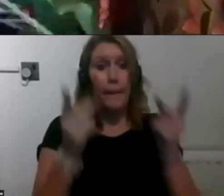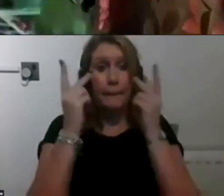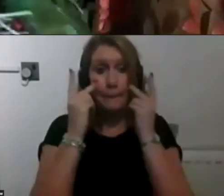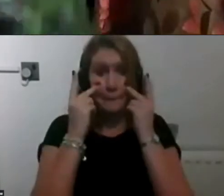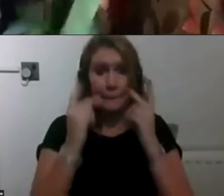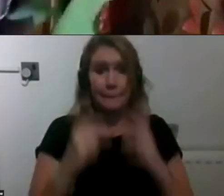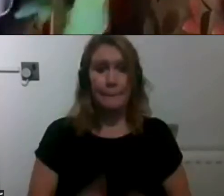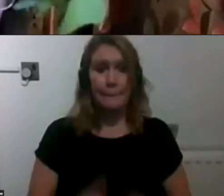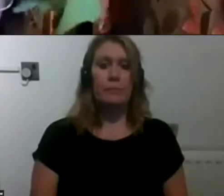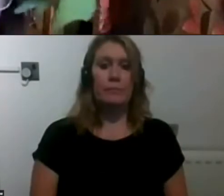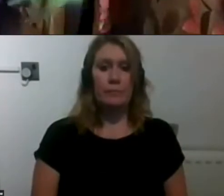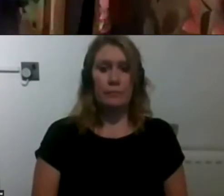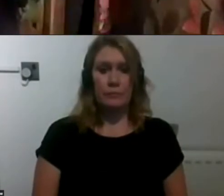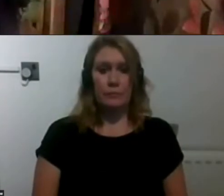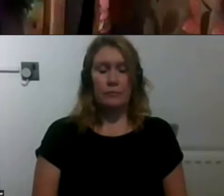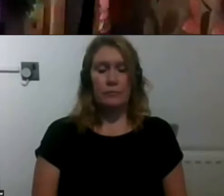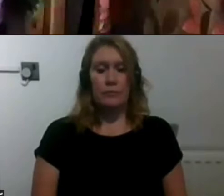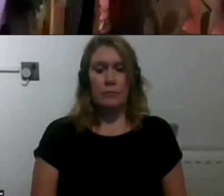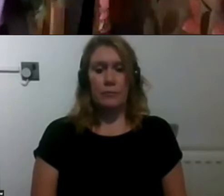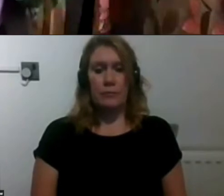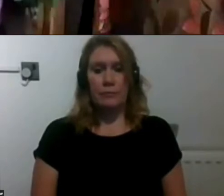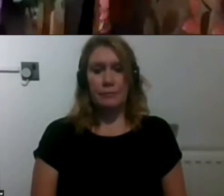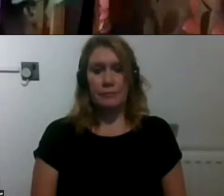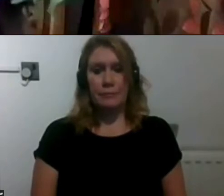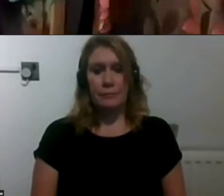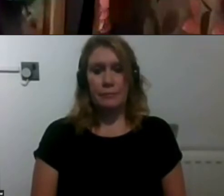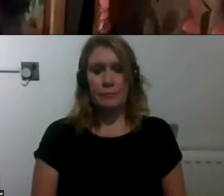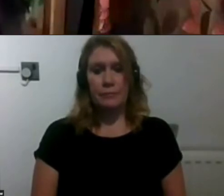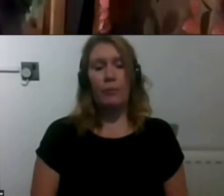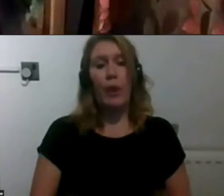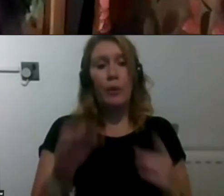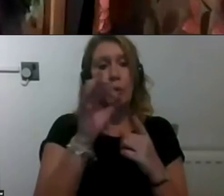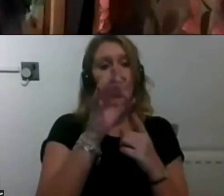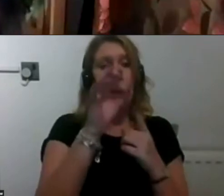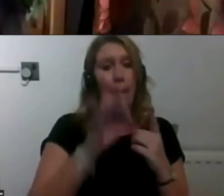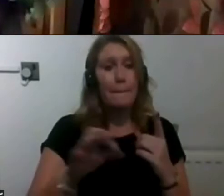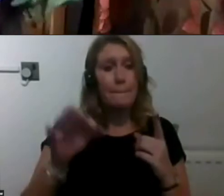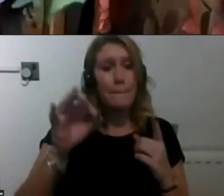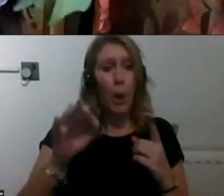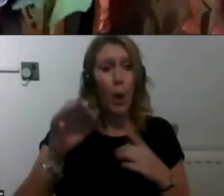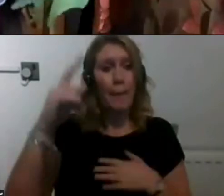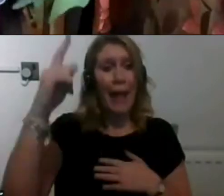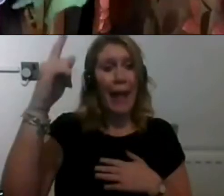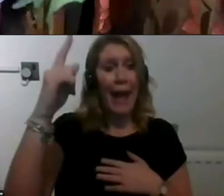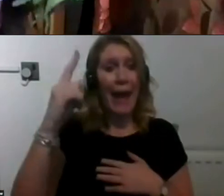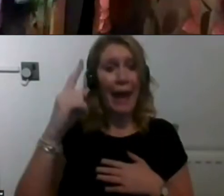here. So the poem is called the Hagtessa Ride Out.